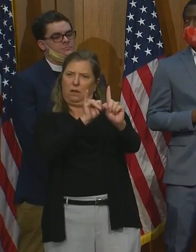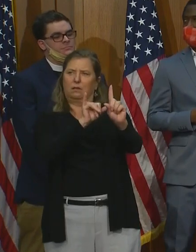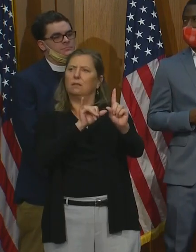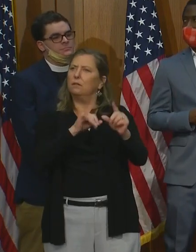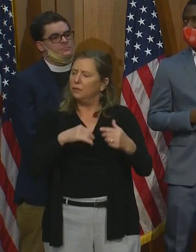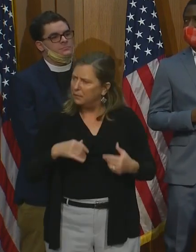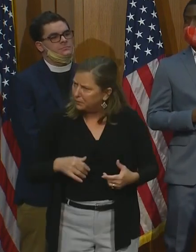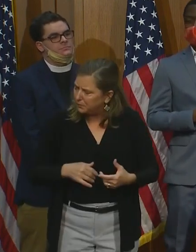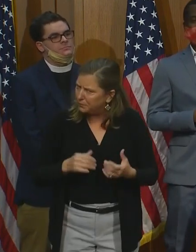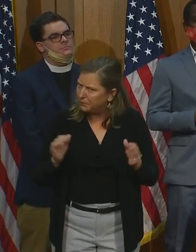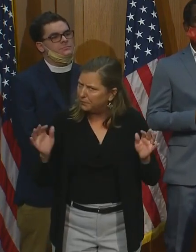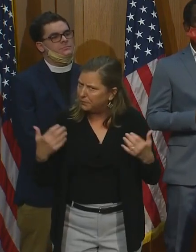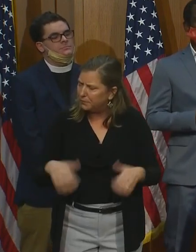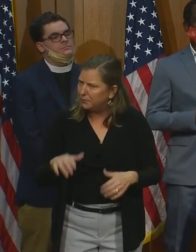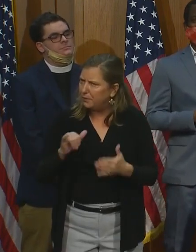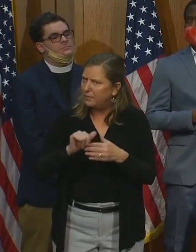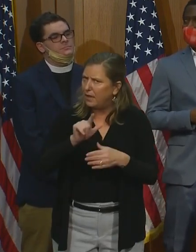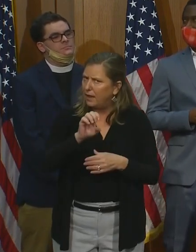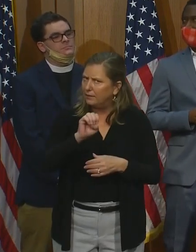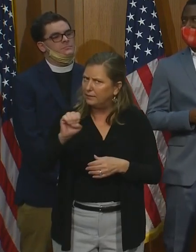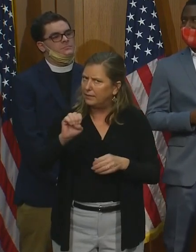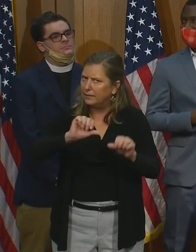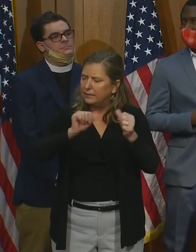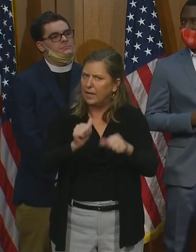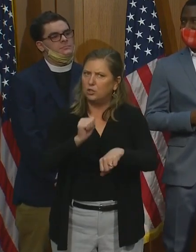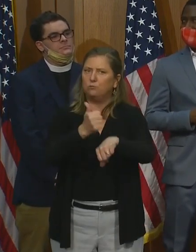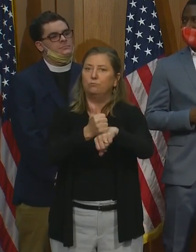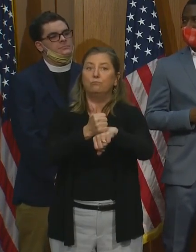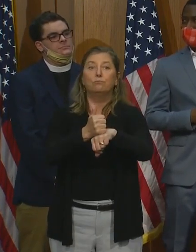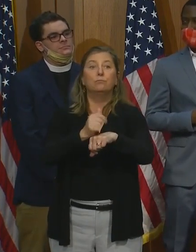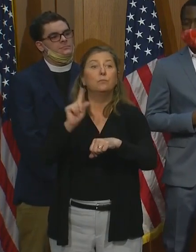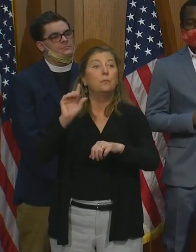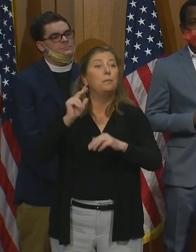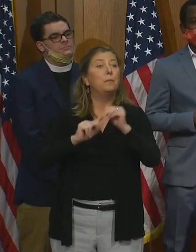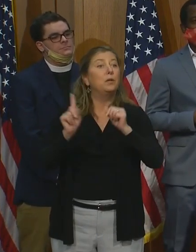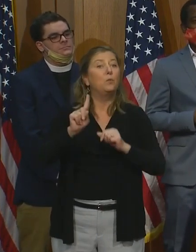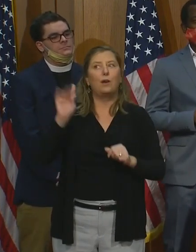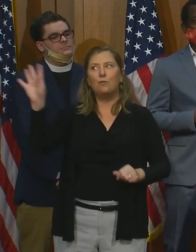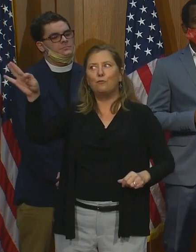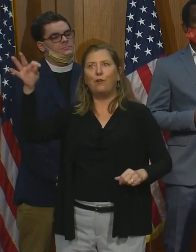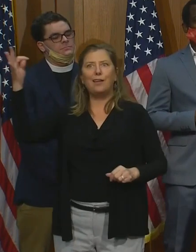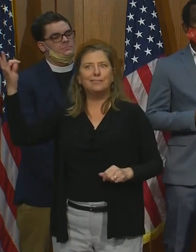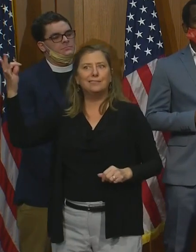UP THE CALLS. AND IT'S QUITE A